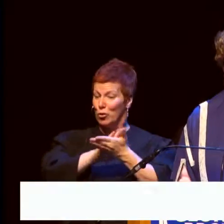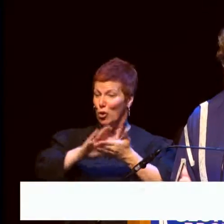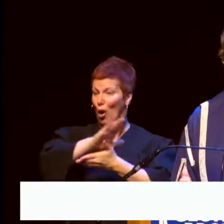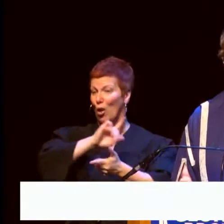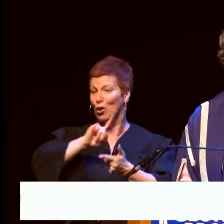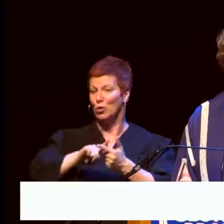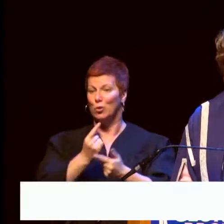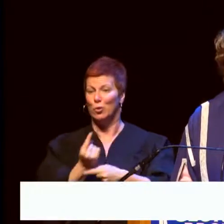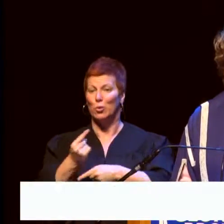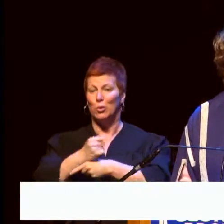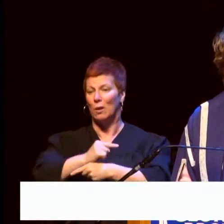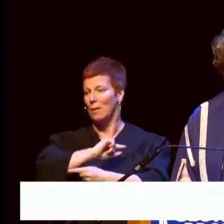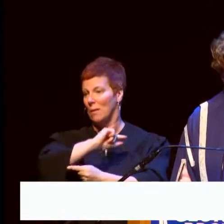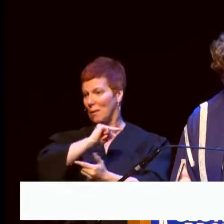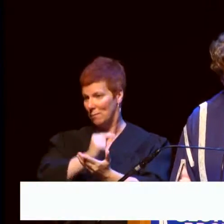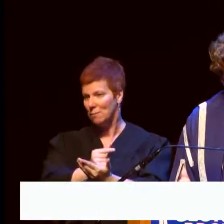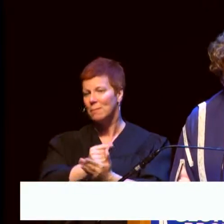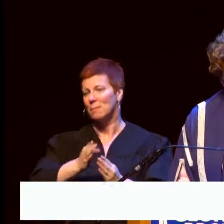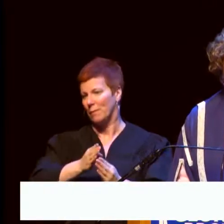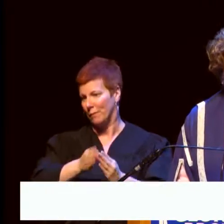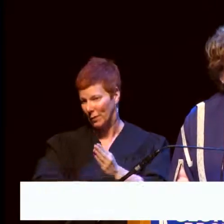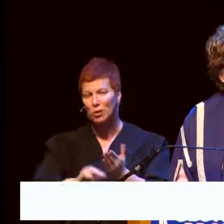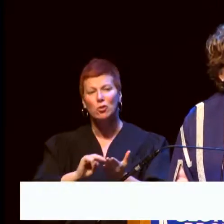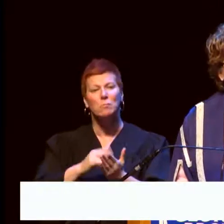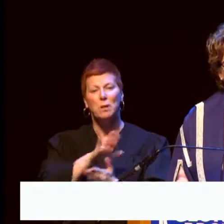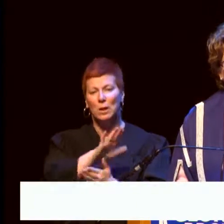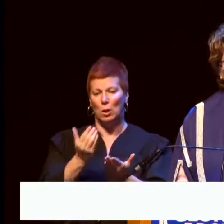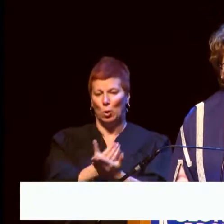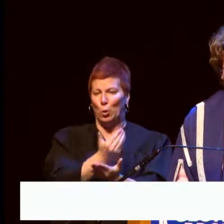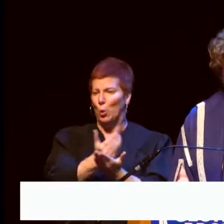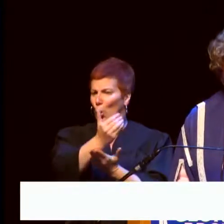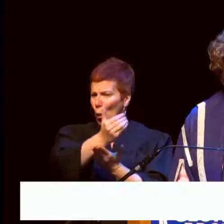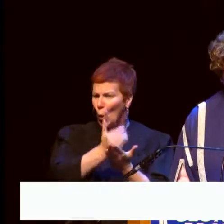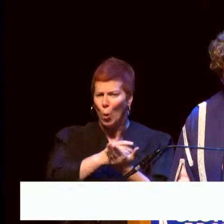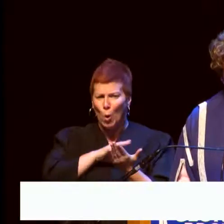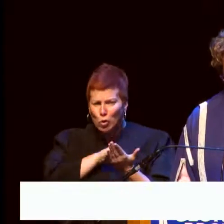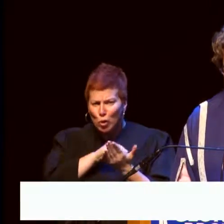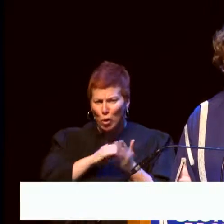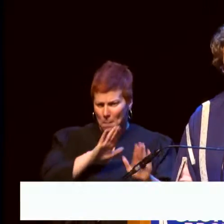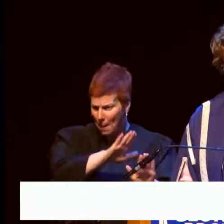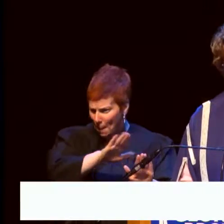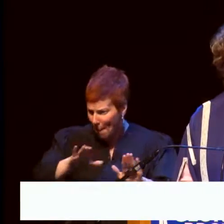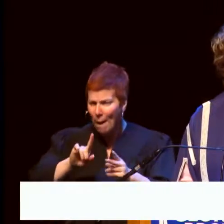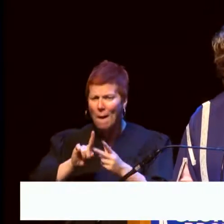EXPLORING NEW FIELDS OF STUDY WHILE JUGGLING COMPETING DEADLINES, HEAVY COURSE LOADS